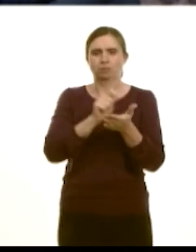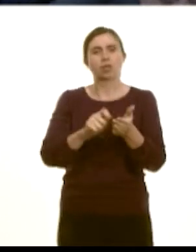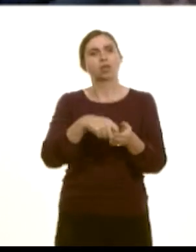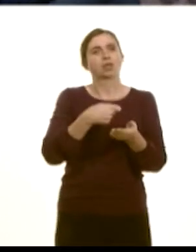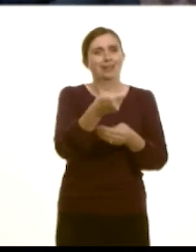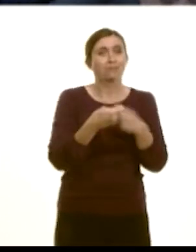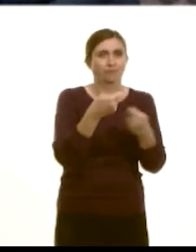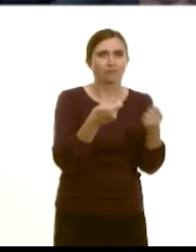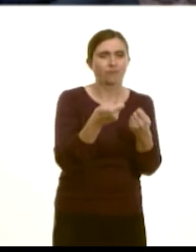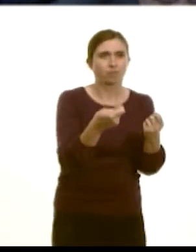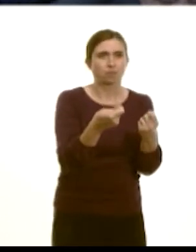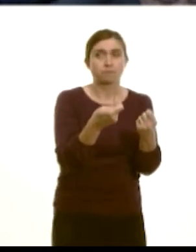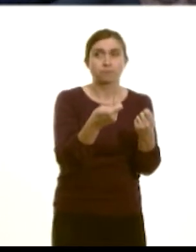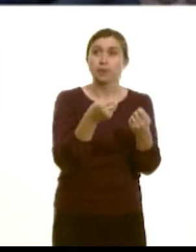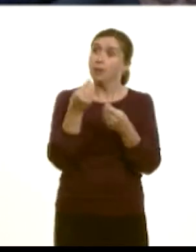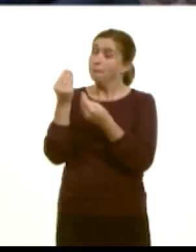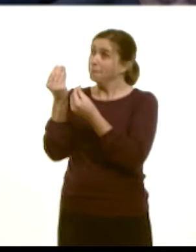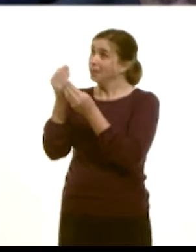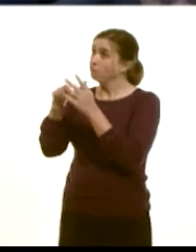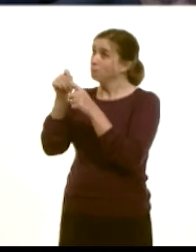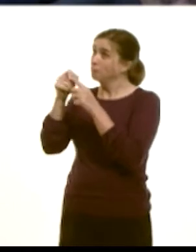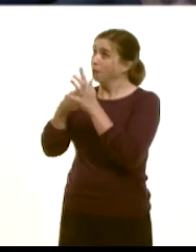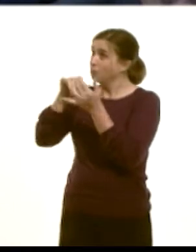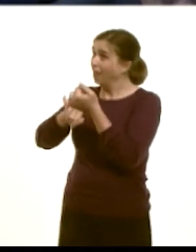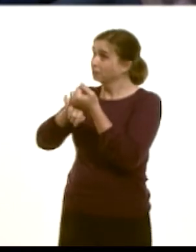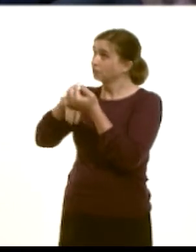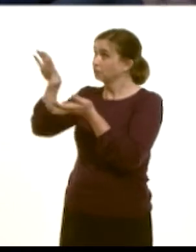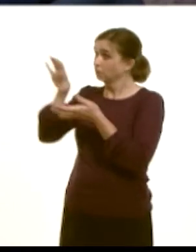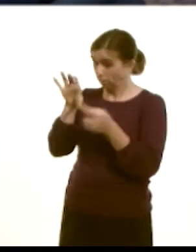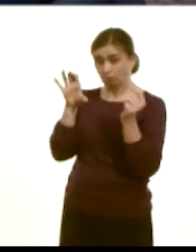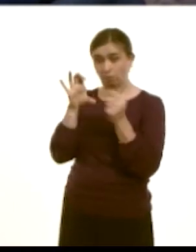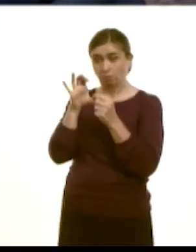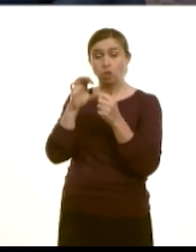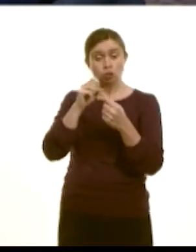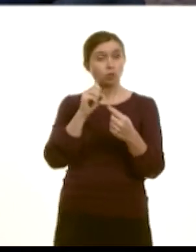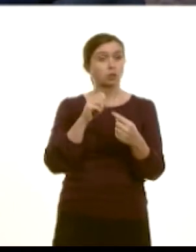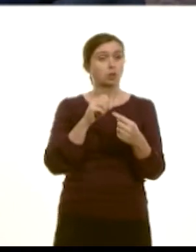Would you consider using the moneys from PPRS to prioritise the uptake of new medicines